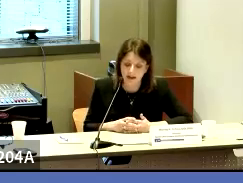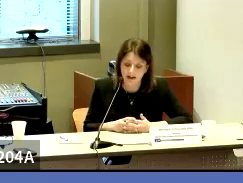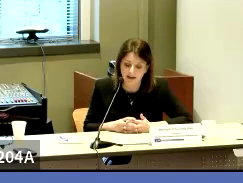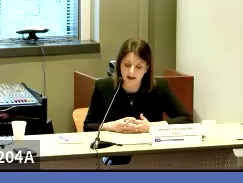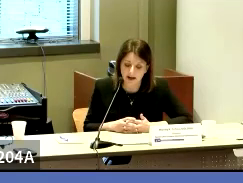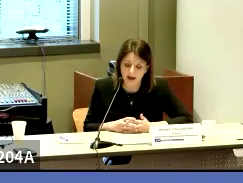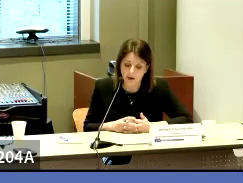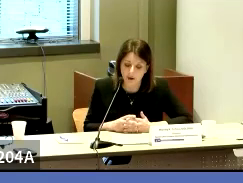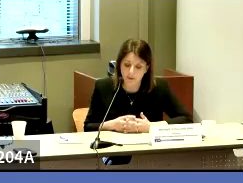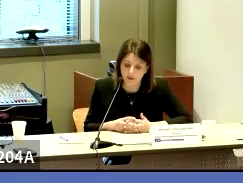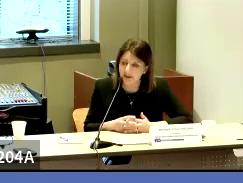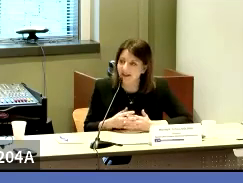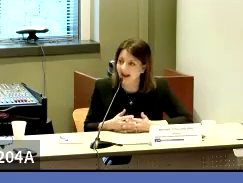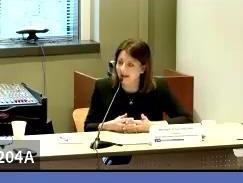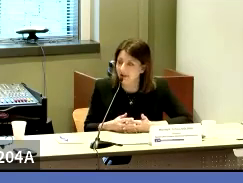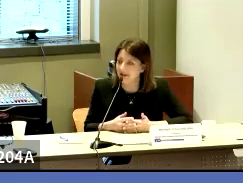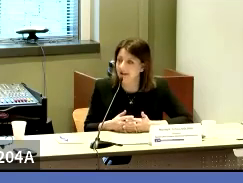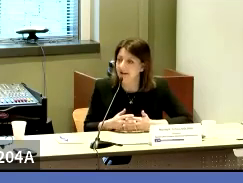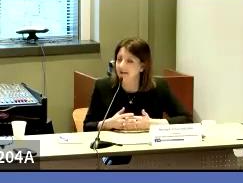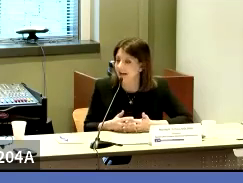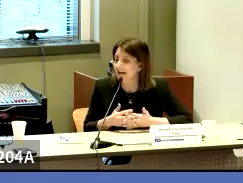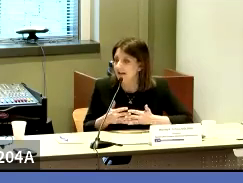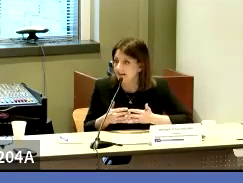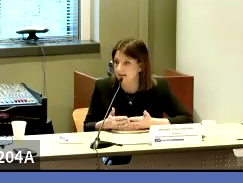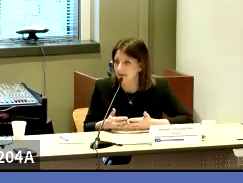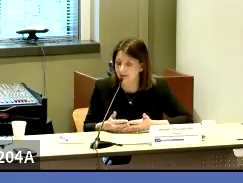in Opioid to Action data dollars.